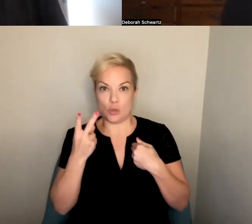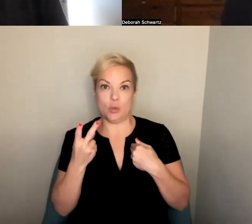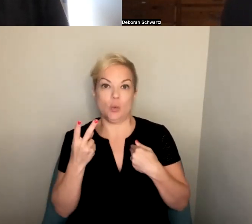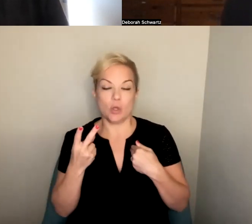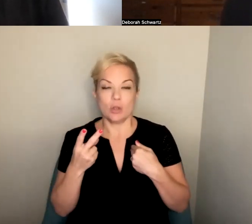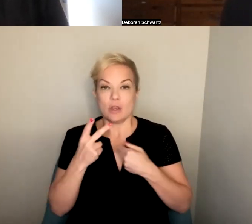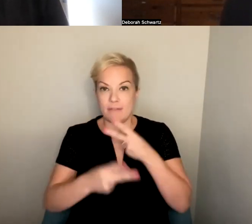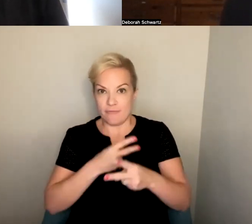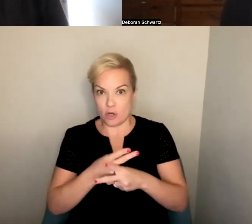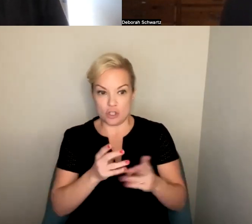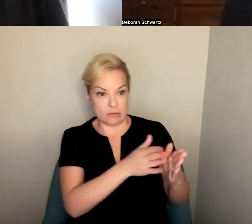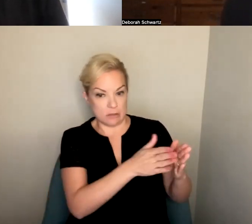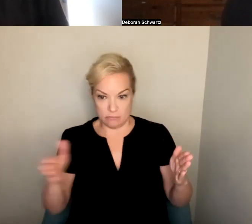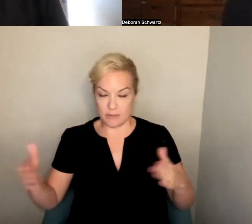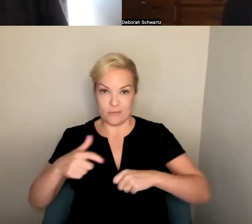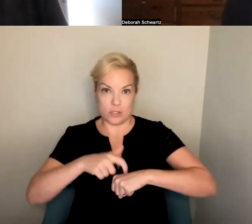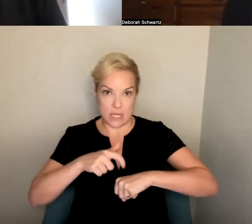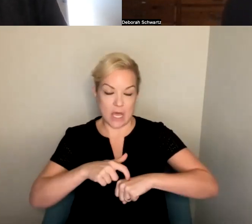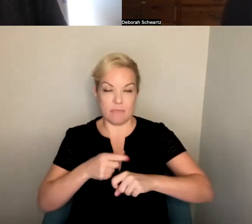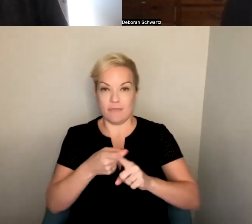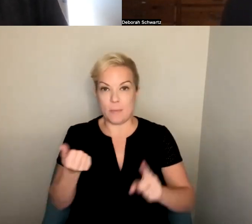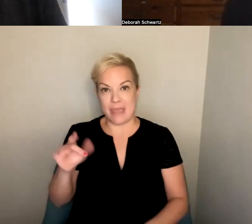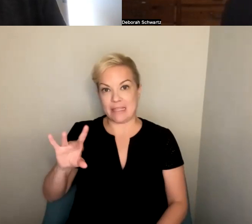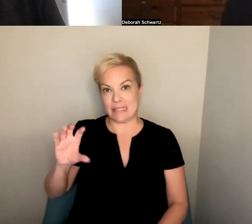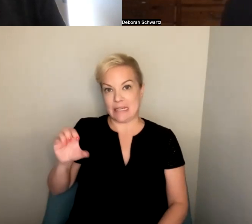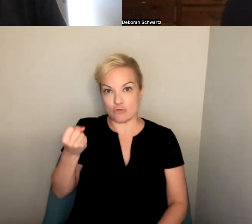and they're virtually- there, that you can tell that they're related, that they're